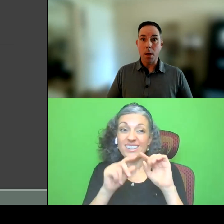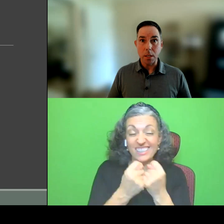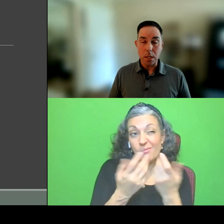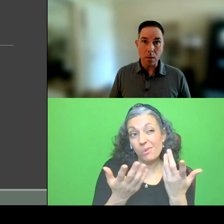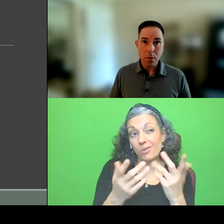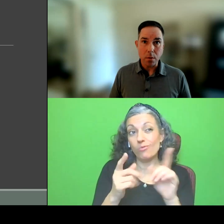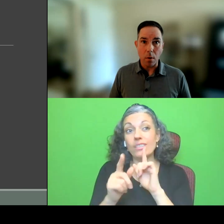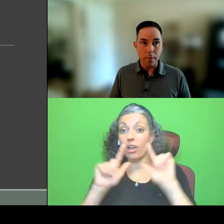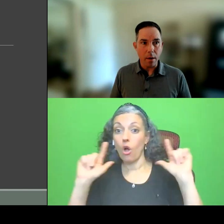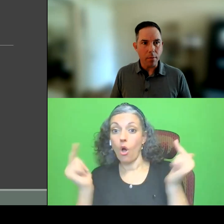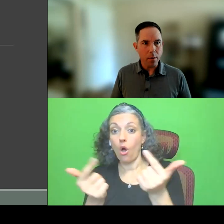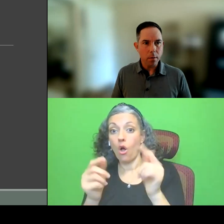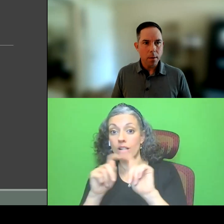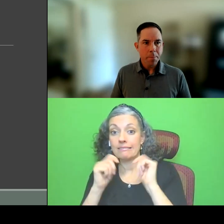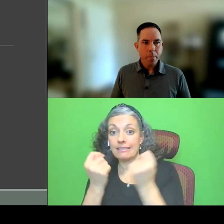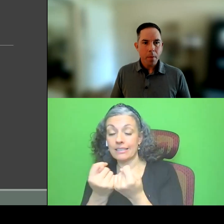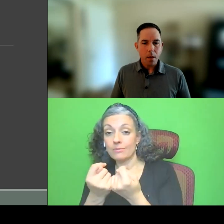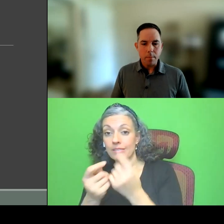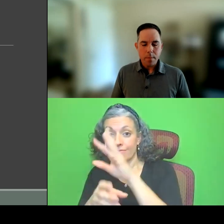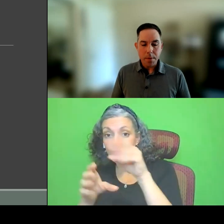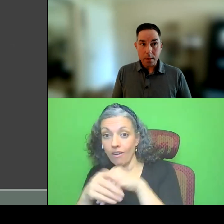the project teams who are in that vertical.